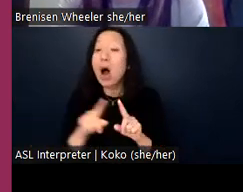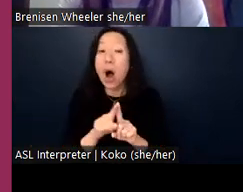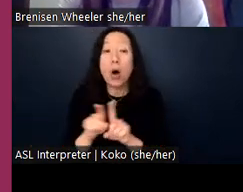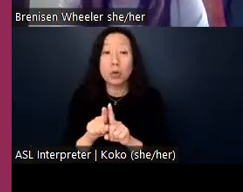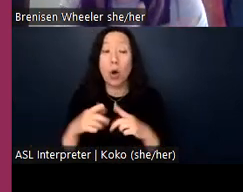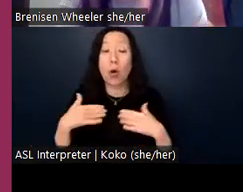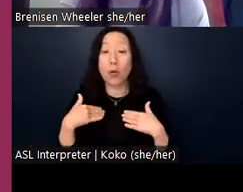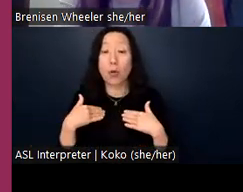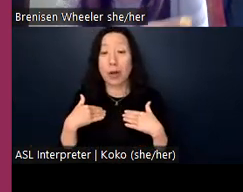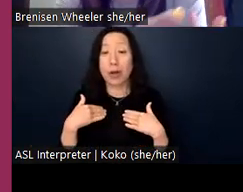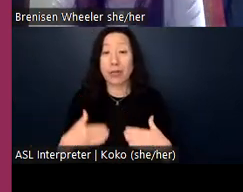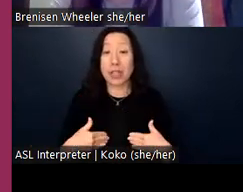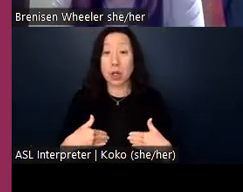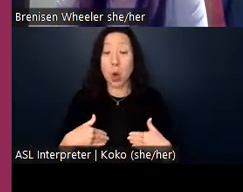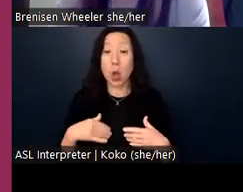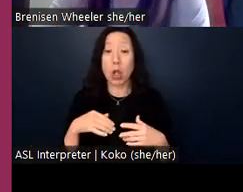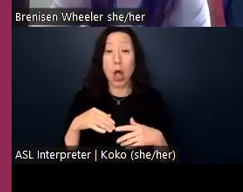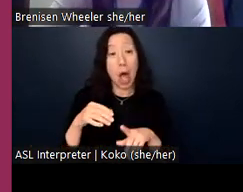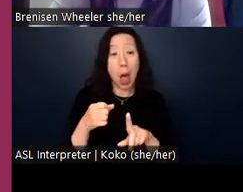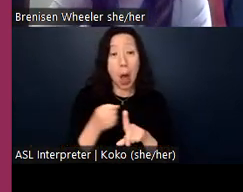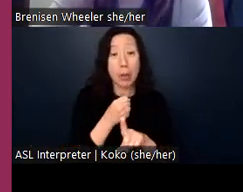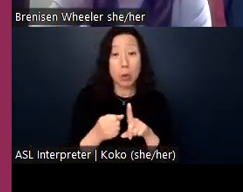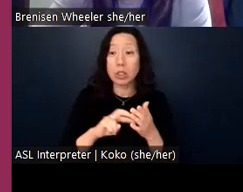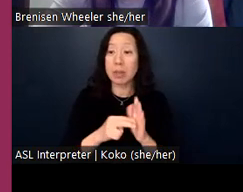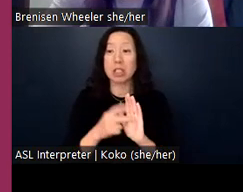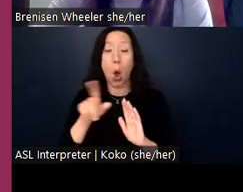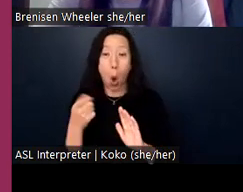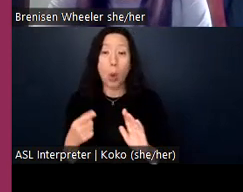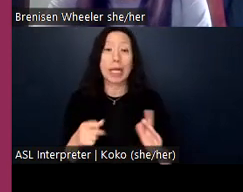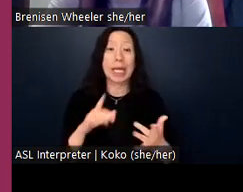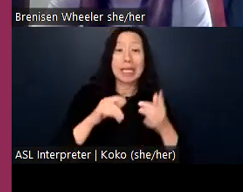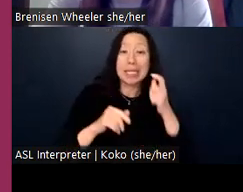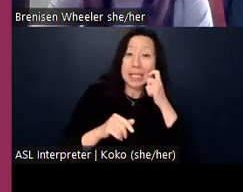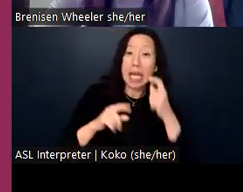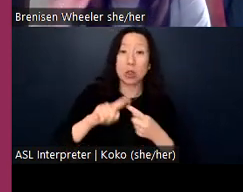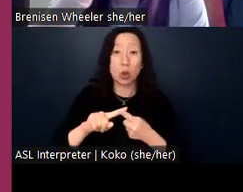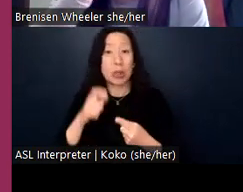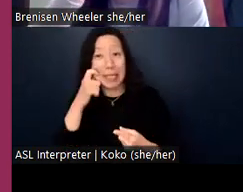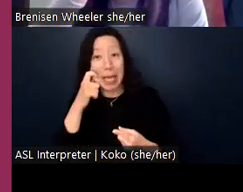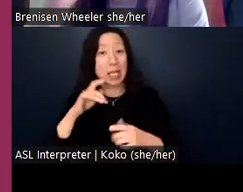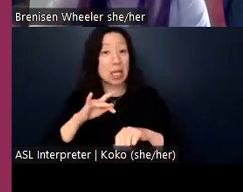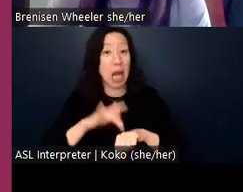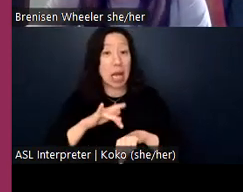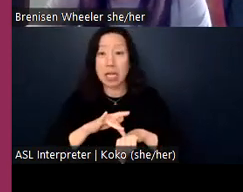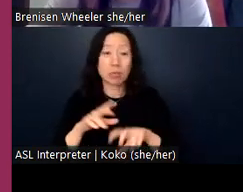limited to only skin to skin context, contact 12:46:27 And so for this next multiple choice